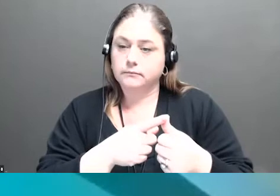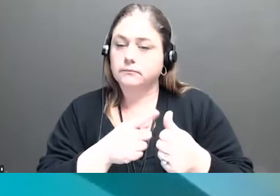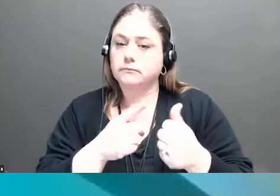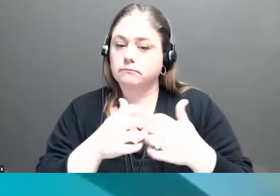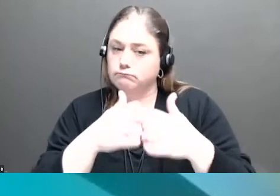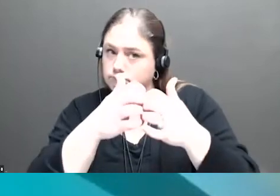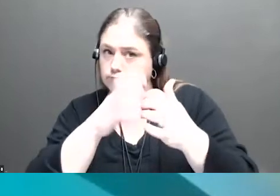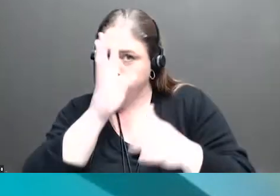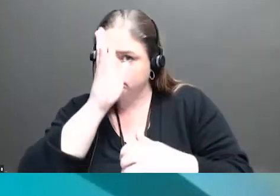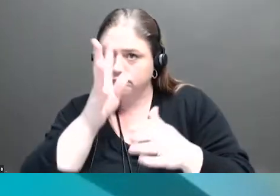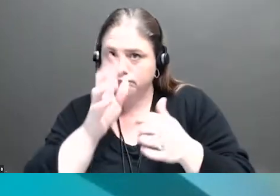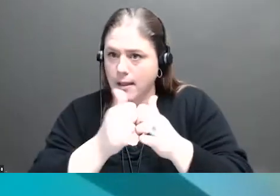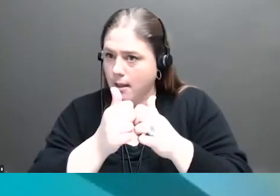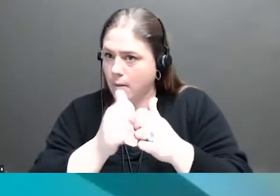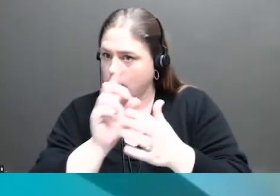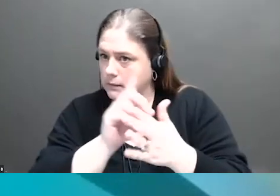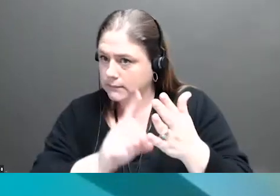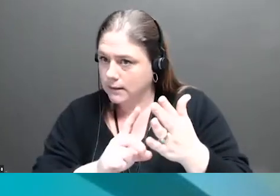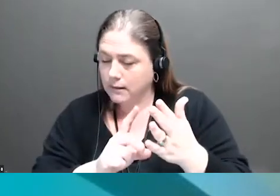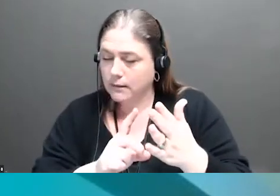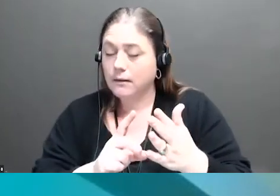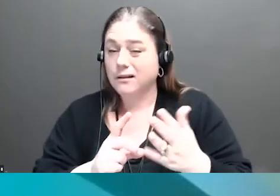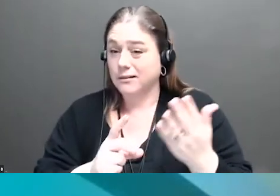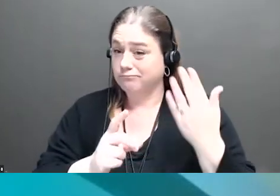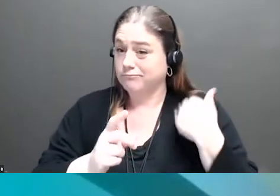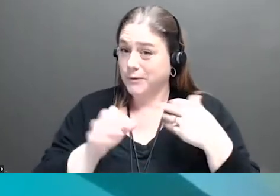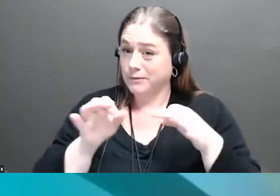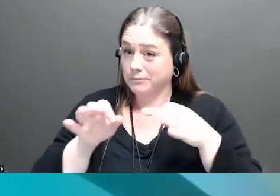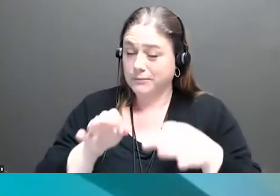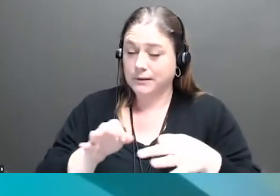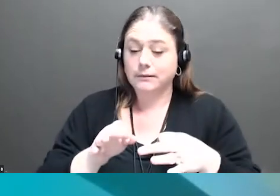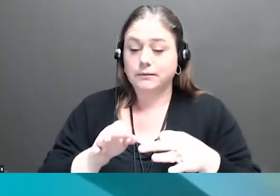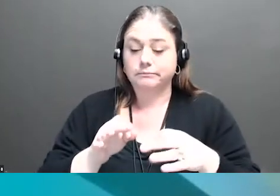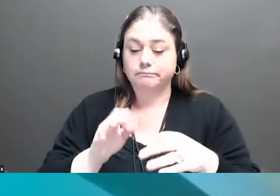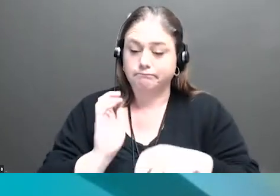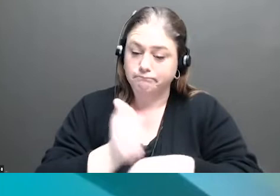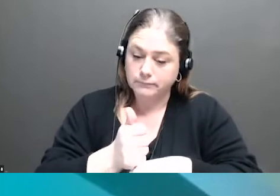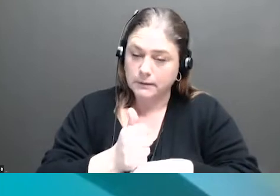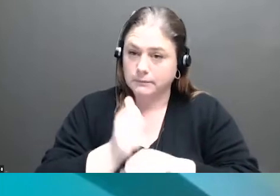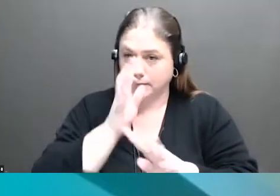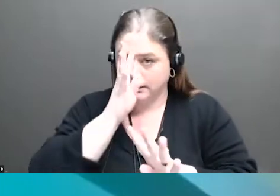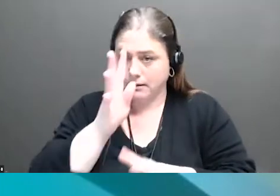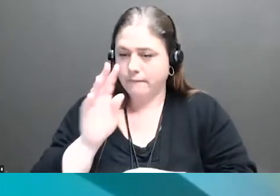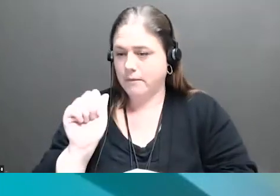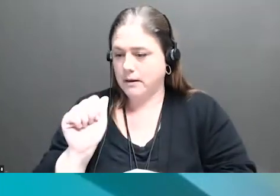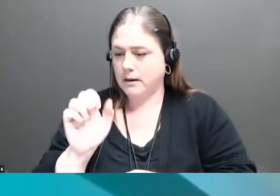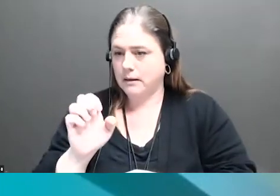As mentioned, the project was initiated, designed and implemented by AEBC Toronto Chapter Members